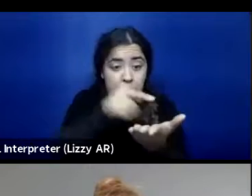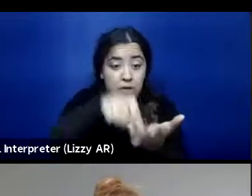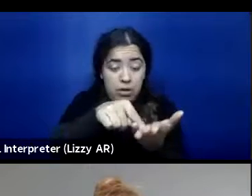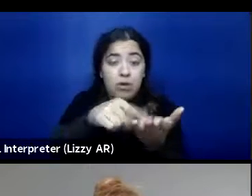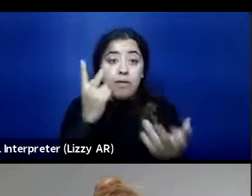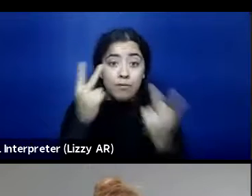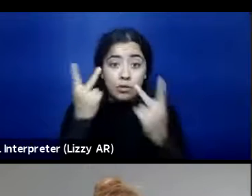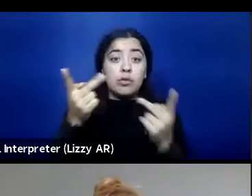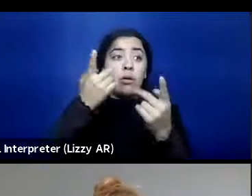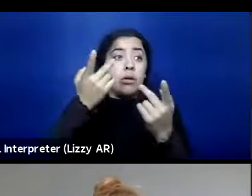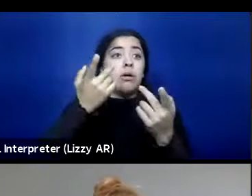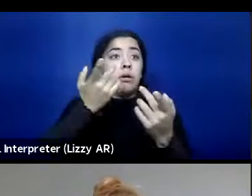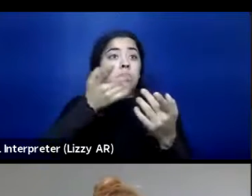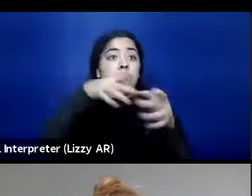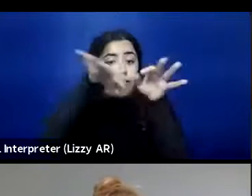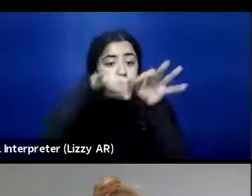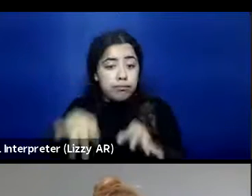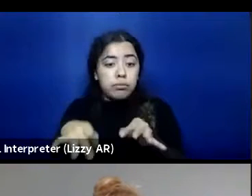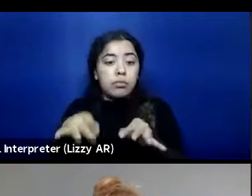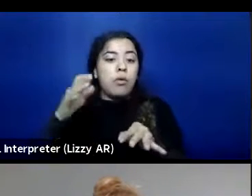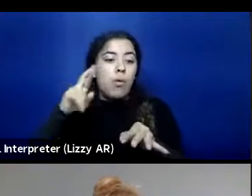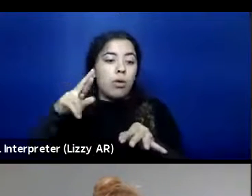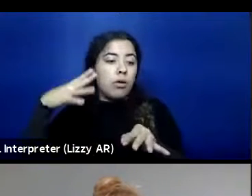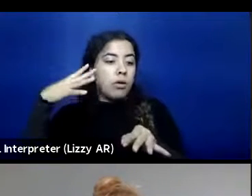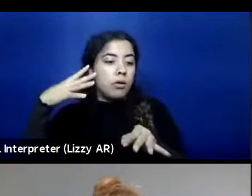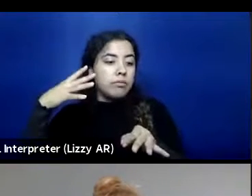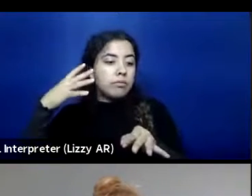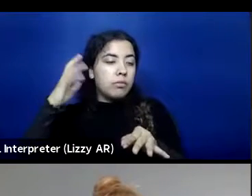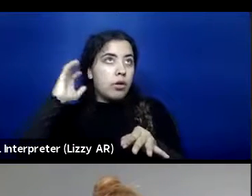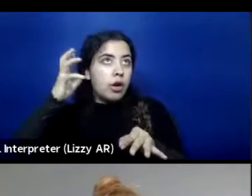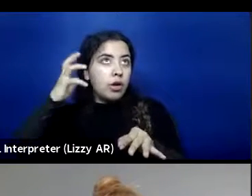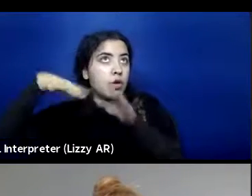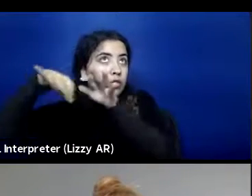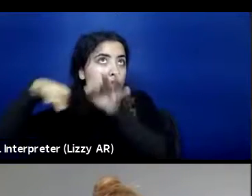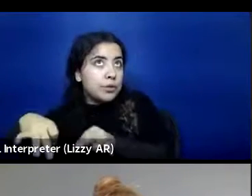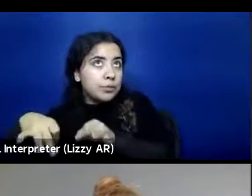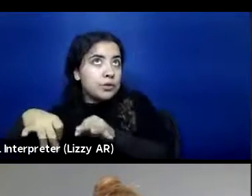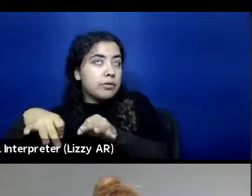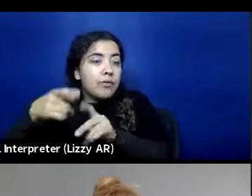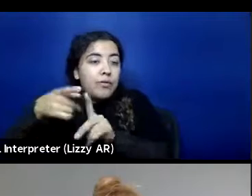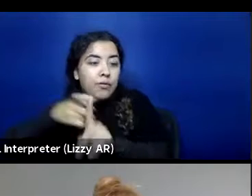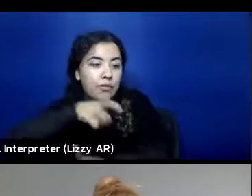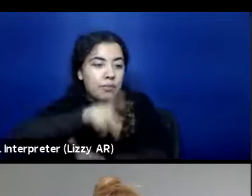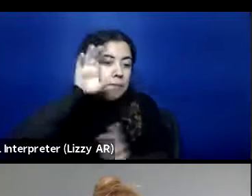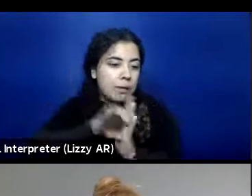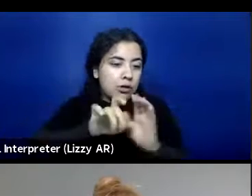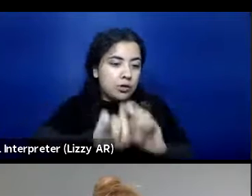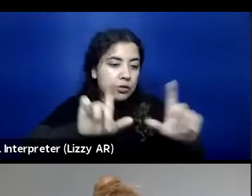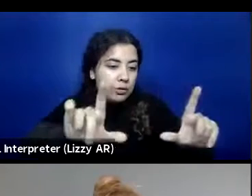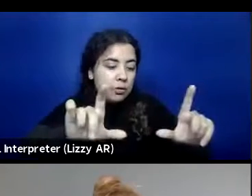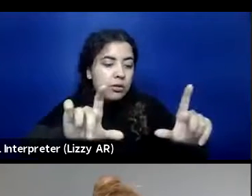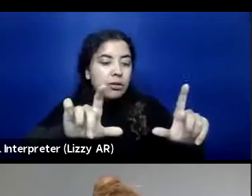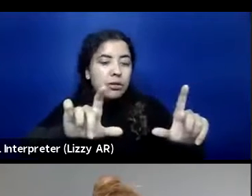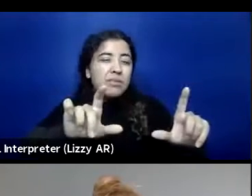of what is in a field of view. But I would say that's a distant objective,